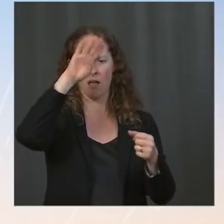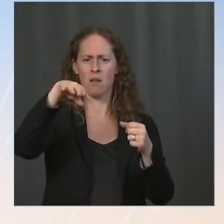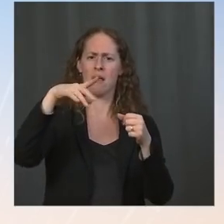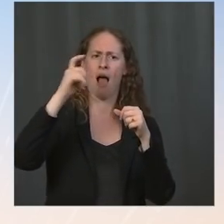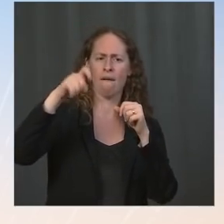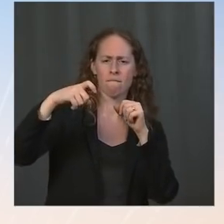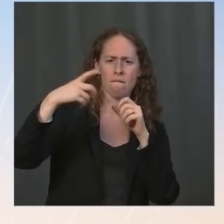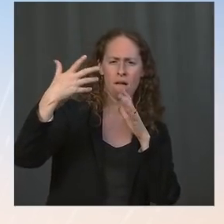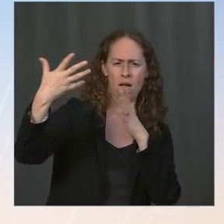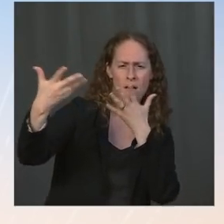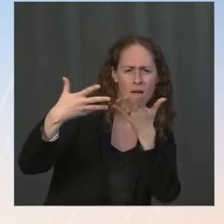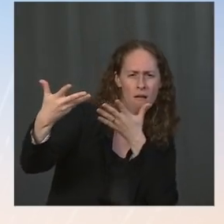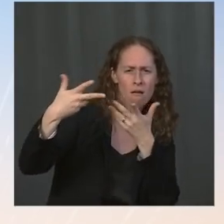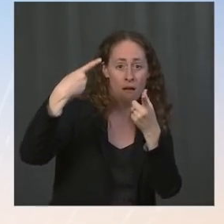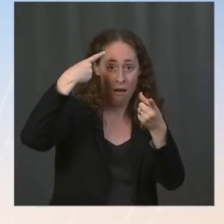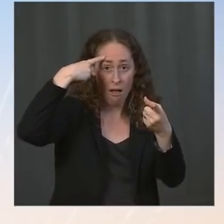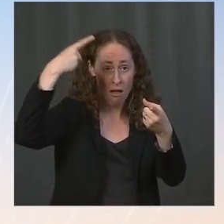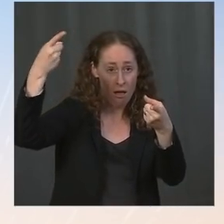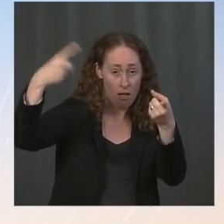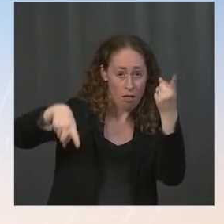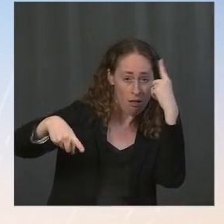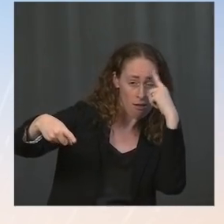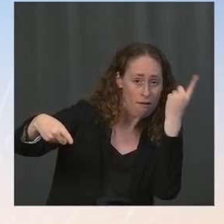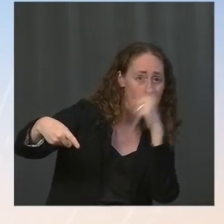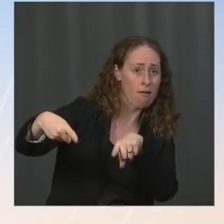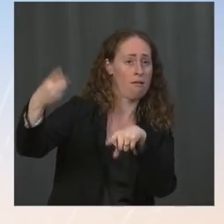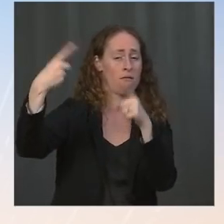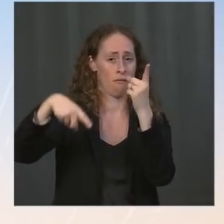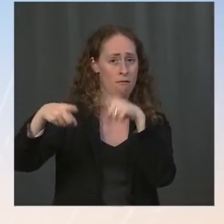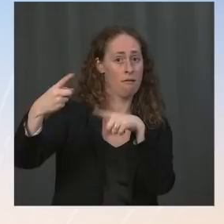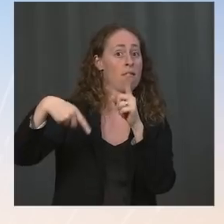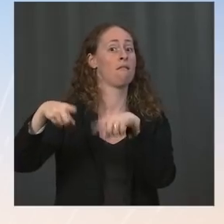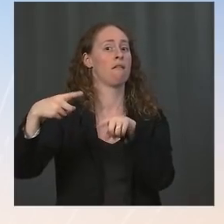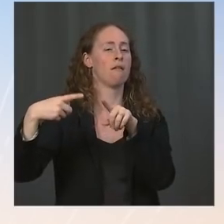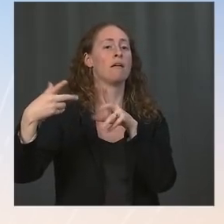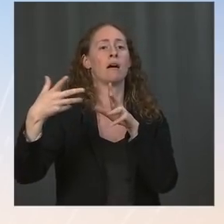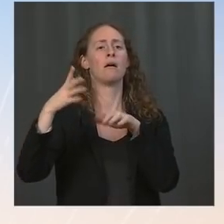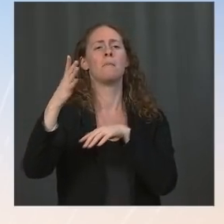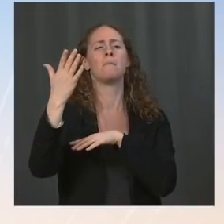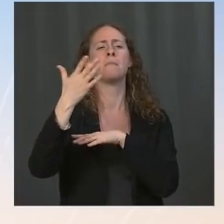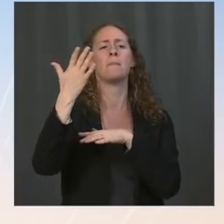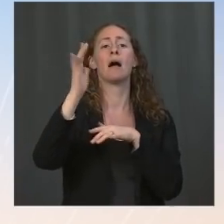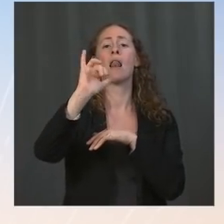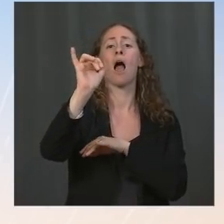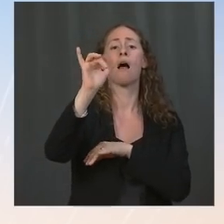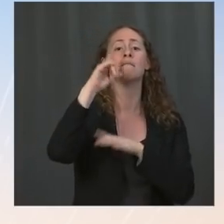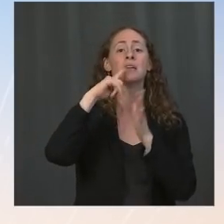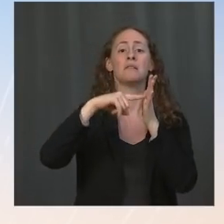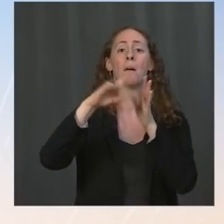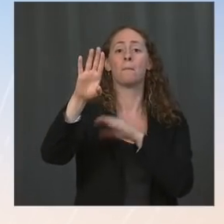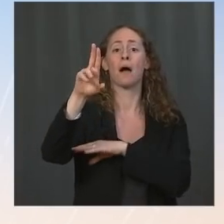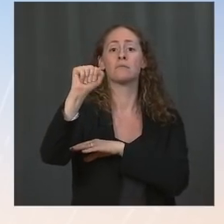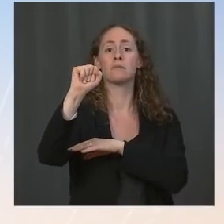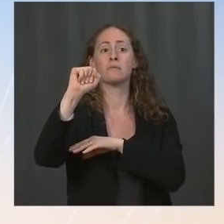limited cases where it is possible that when buses or individuals are at a border checkpoint and they're trying to get through,